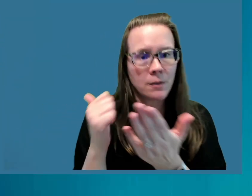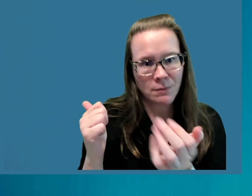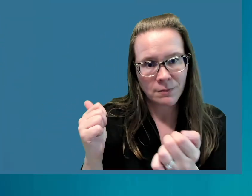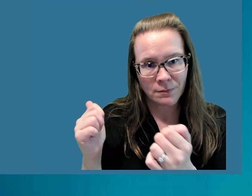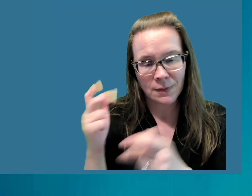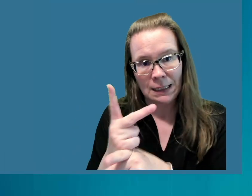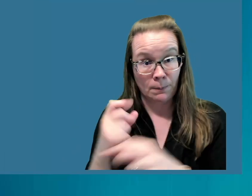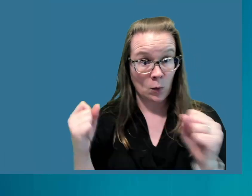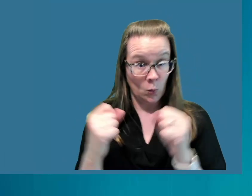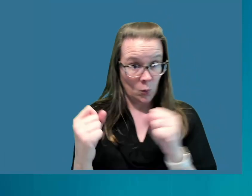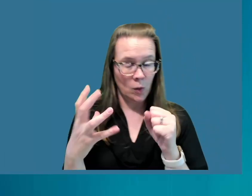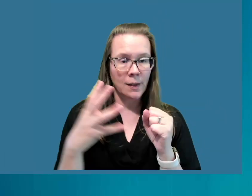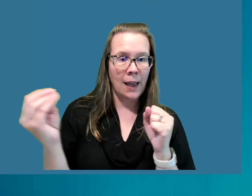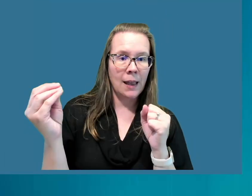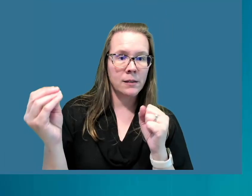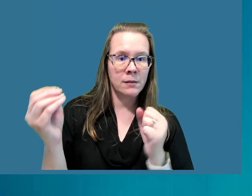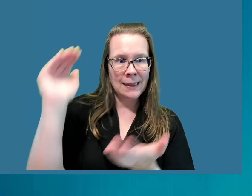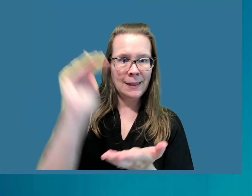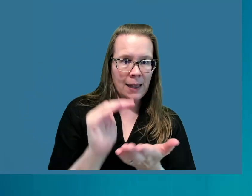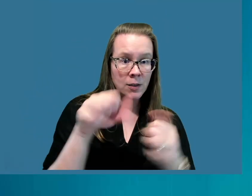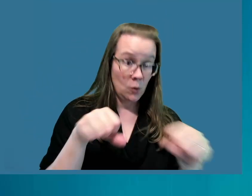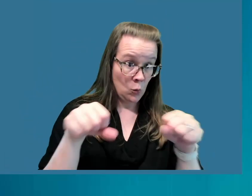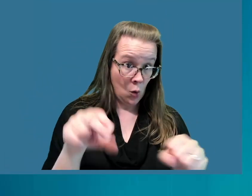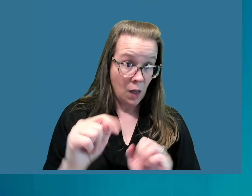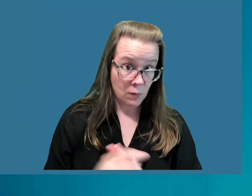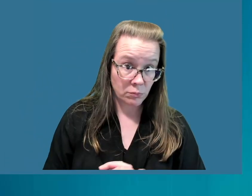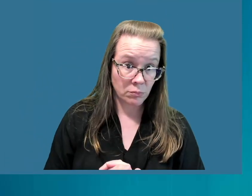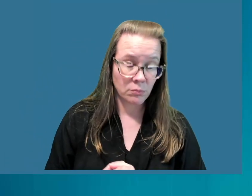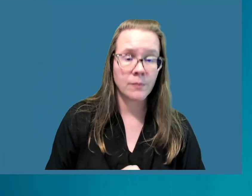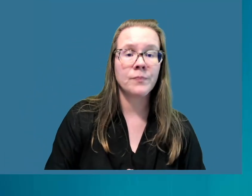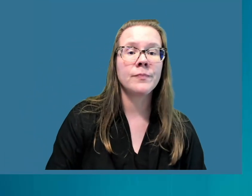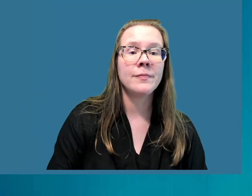I'll roll all of the scraps. And that way it helps the scraps get a little more chilled,